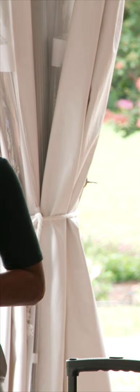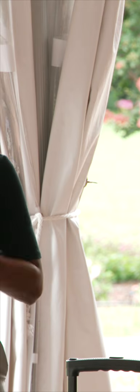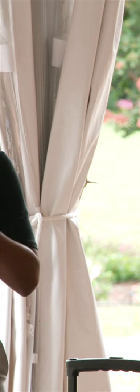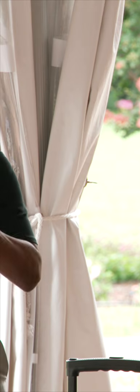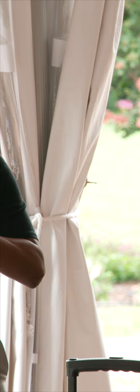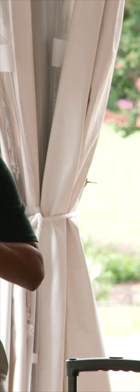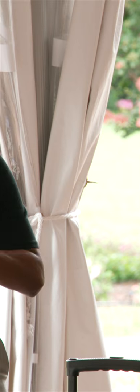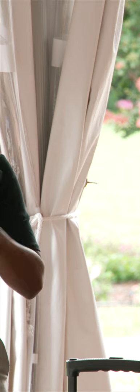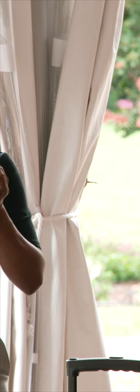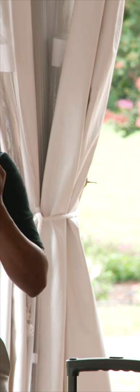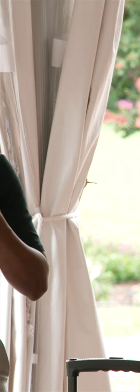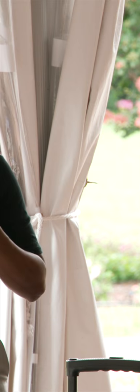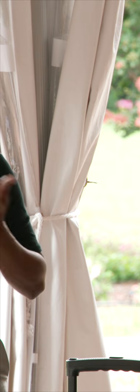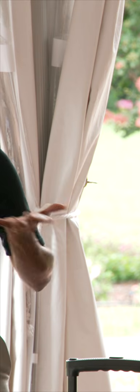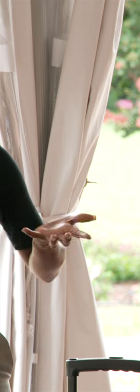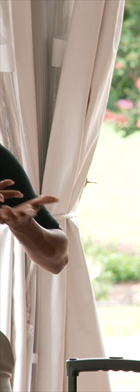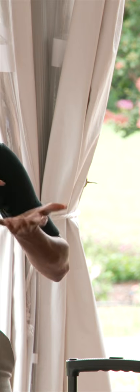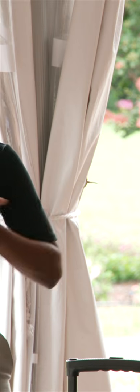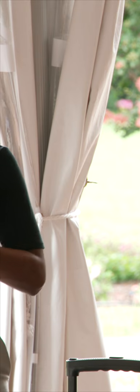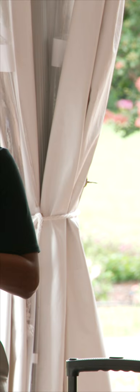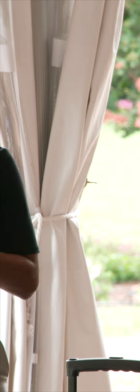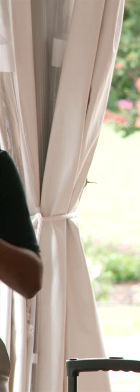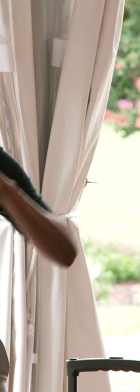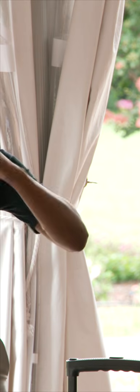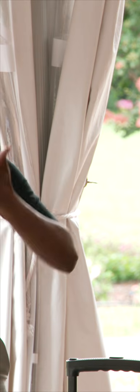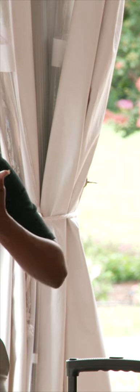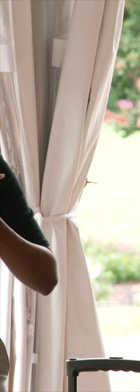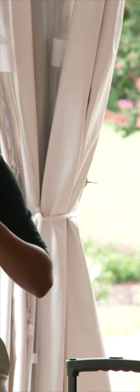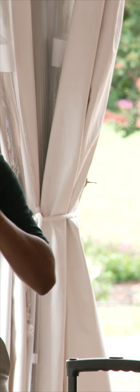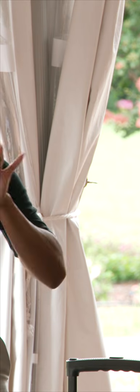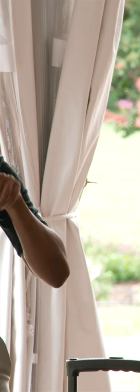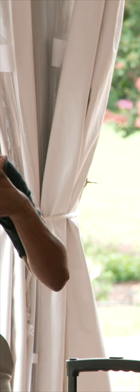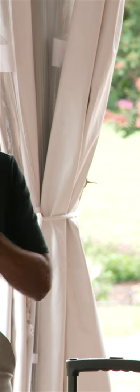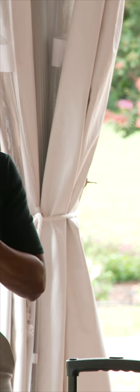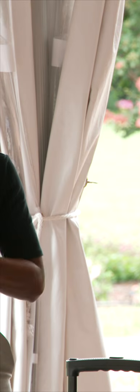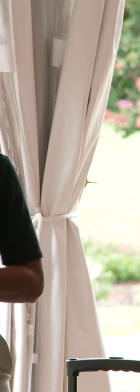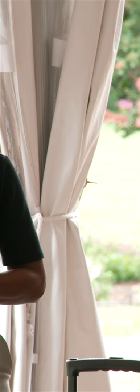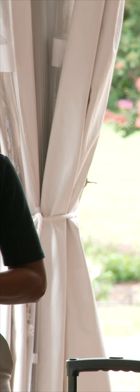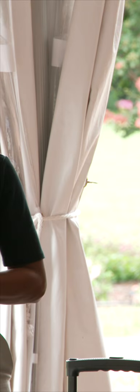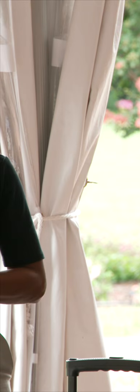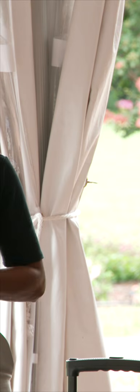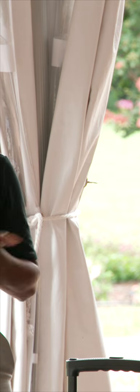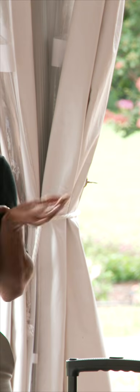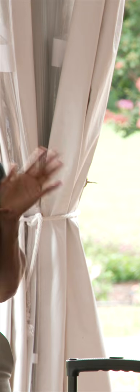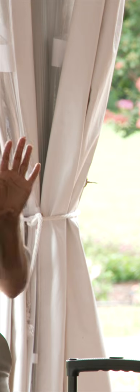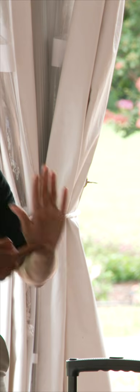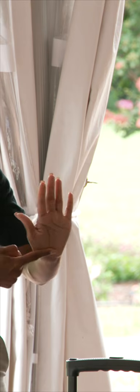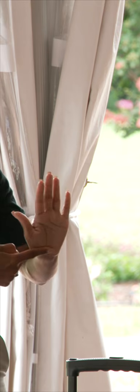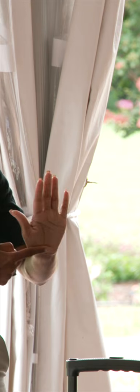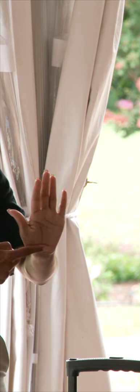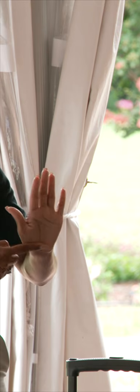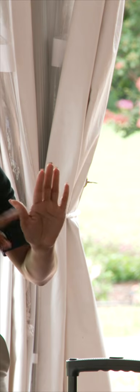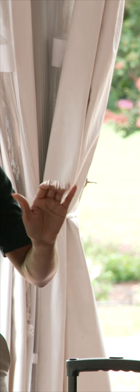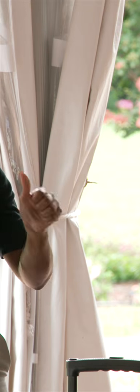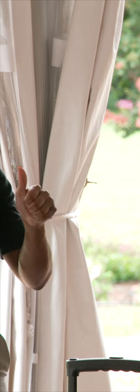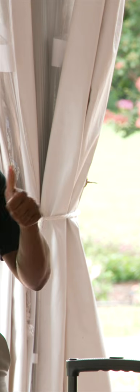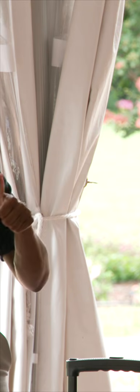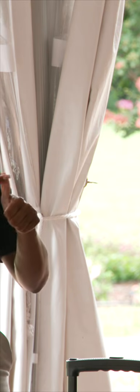our engagement in communities and challenge us to continue to put patients and families first.